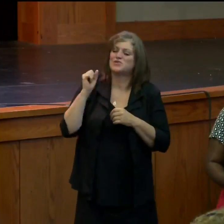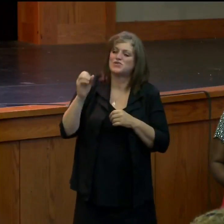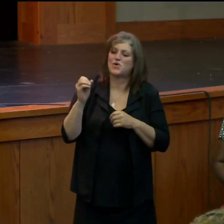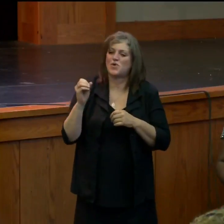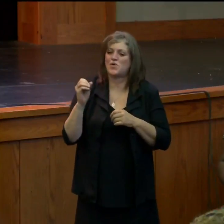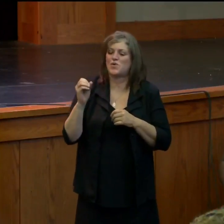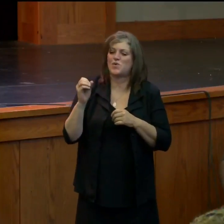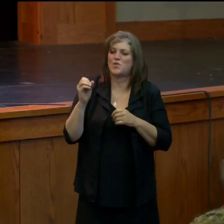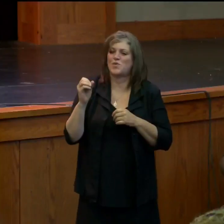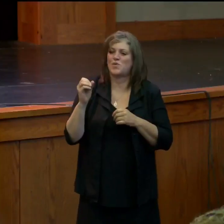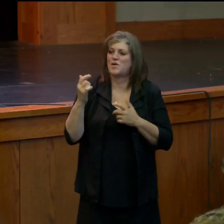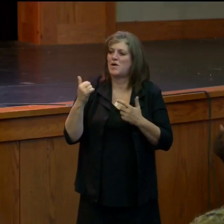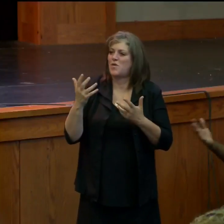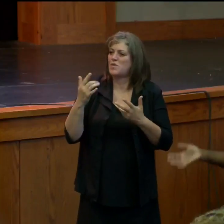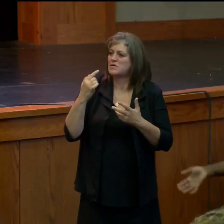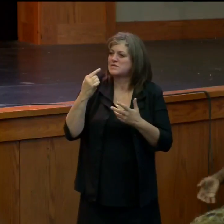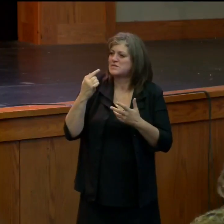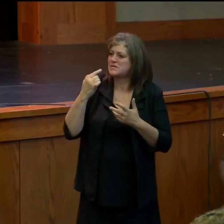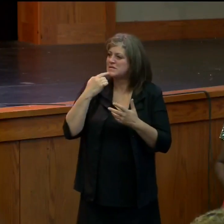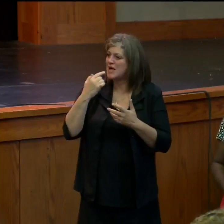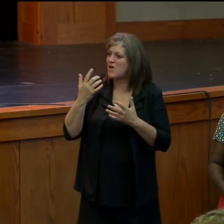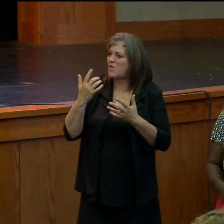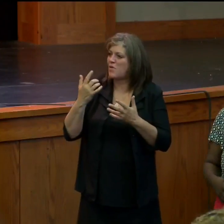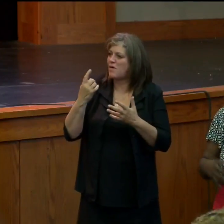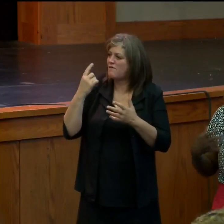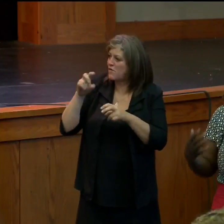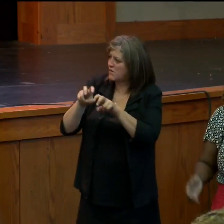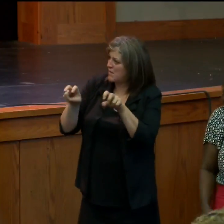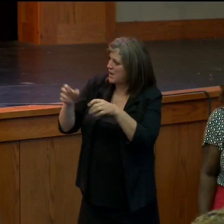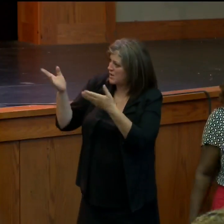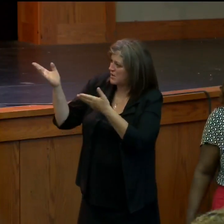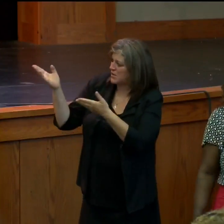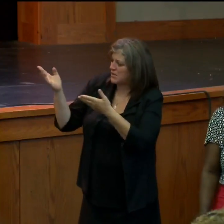I JUST WANT TO SAY I WANT FOR THE PANEL TO HONOR OUR